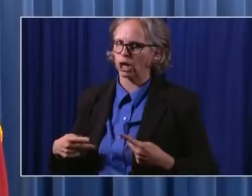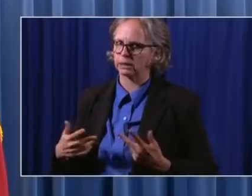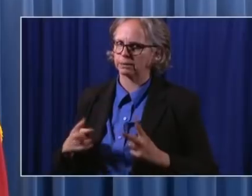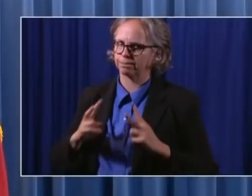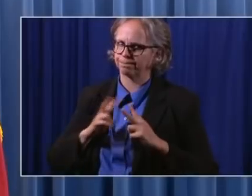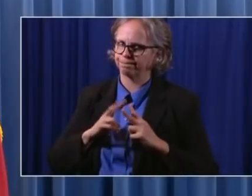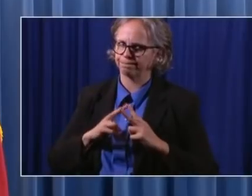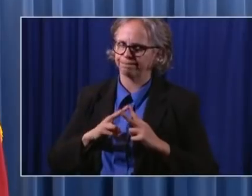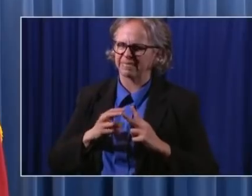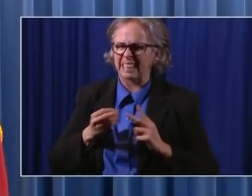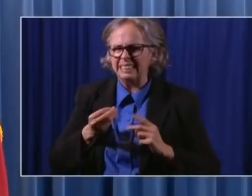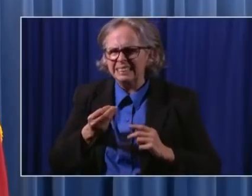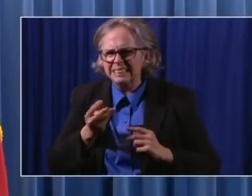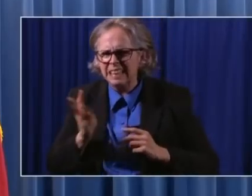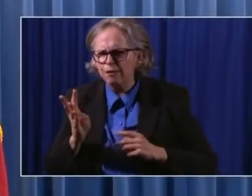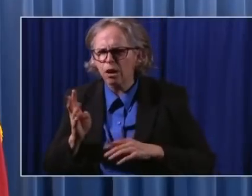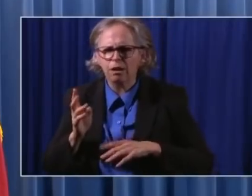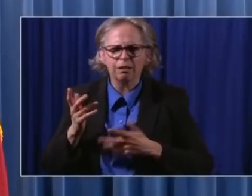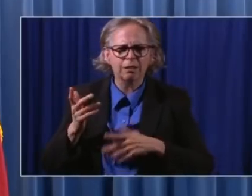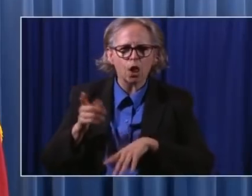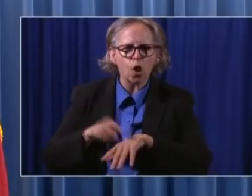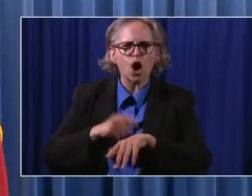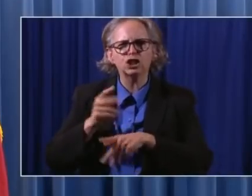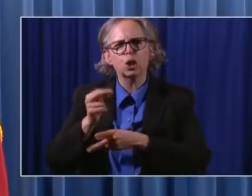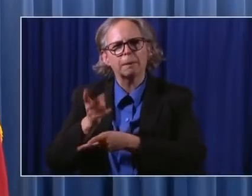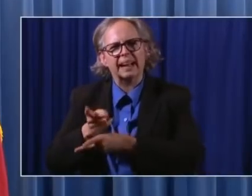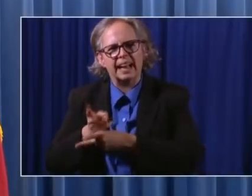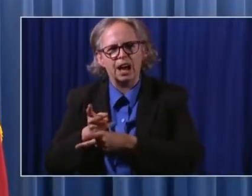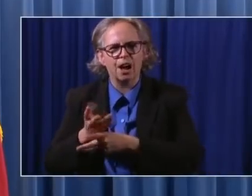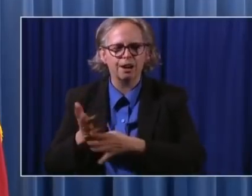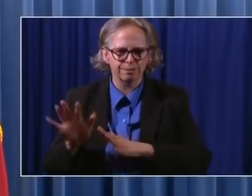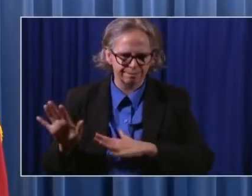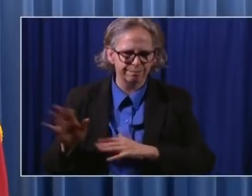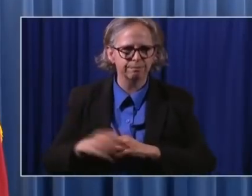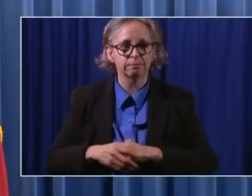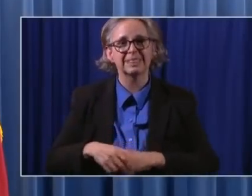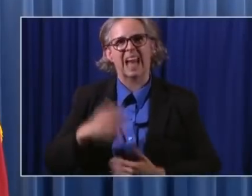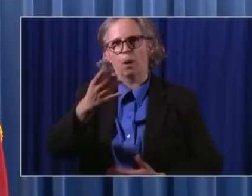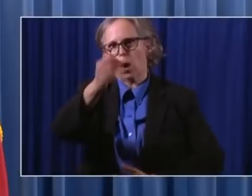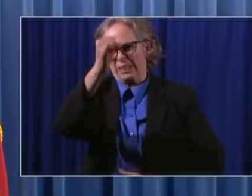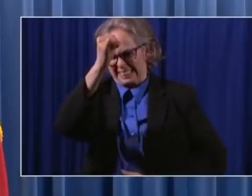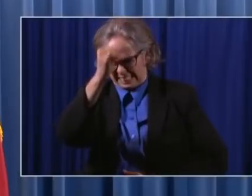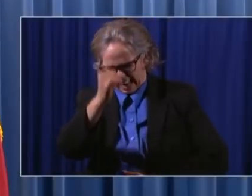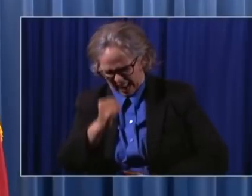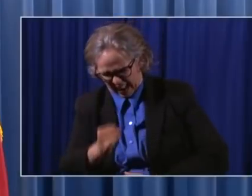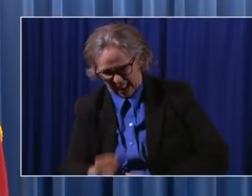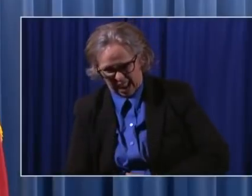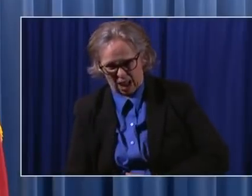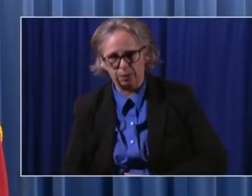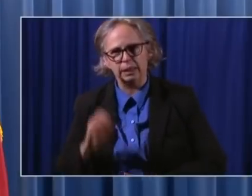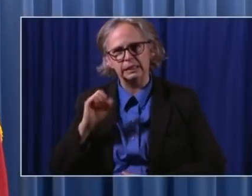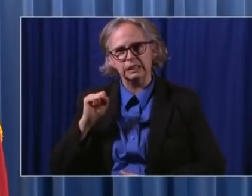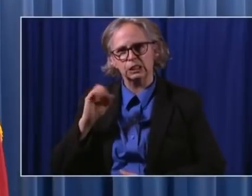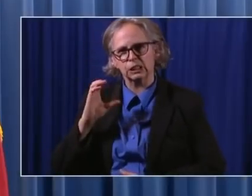LOCAL OFFICIALS KNOW OUTBREAKS ASSOCIATED WITH THE RESTAURANTS, AT A BIRTHDAY PARTY, IN ADDITION TO MORE LONG-TERM CARE